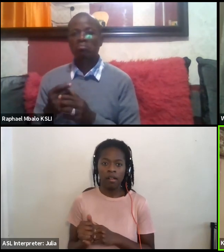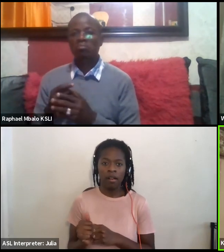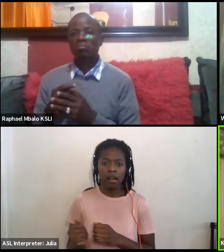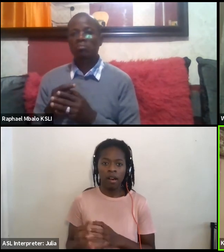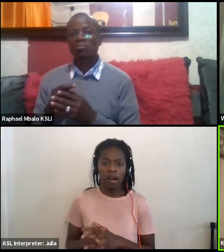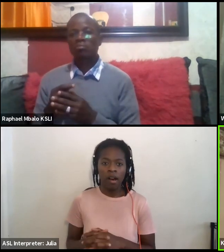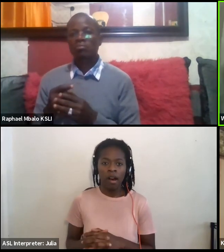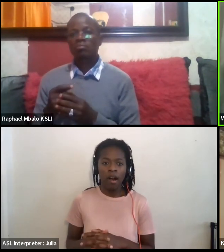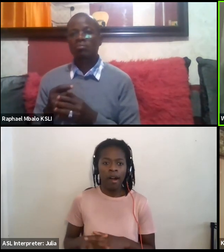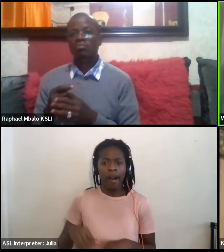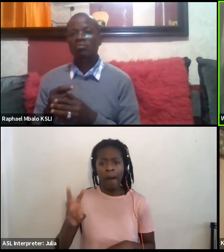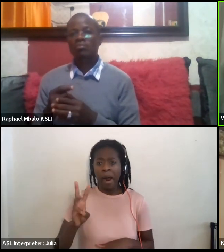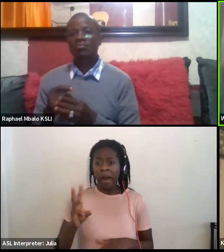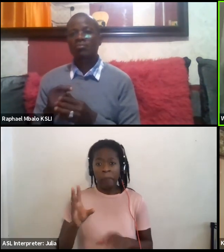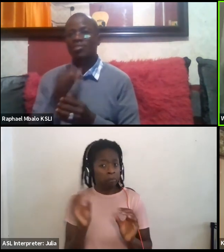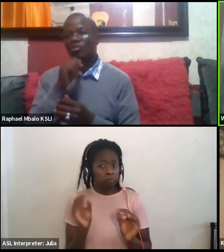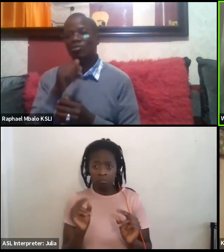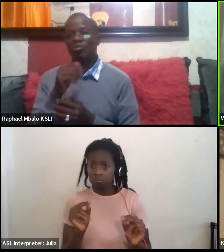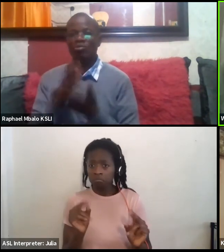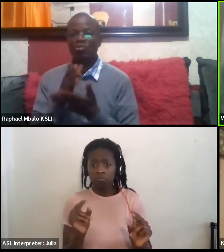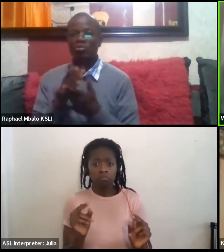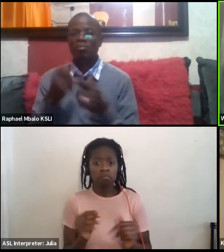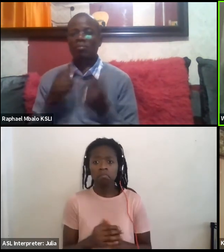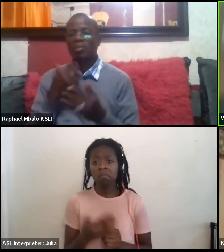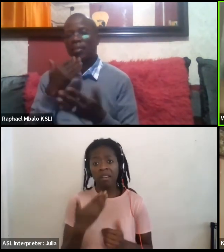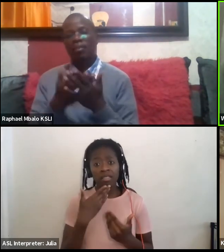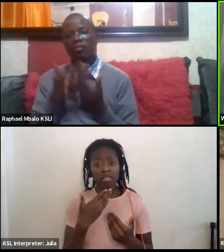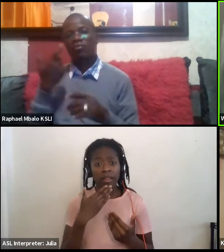Not really, but I really thank you for having me.